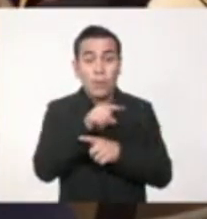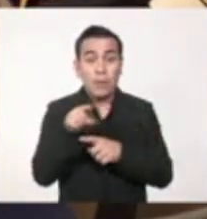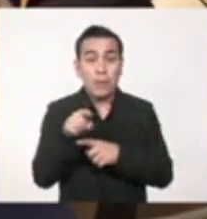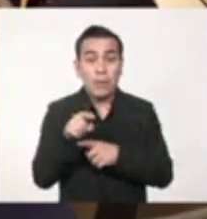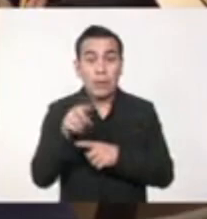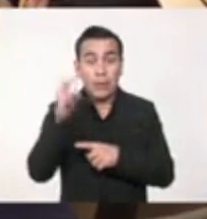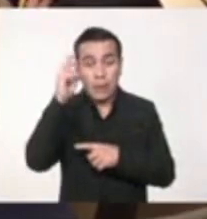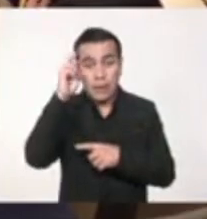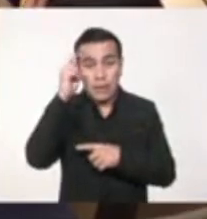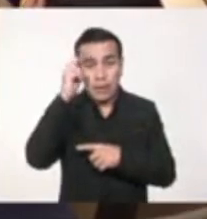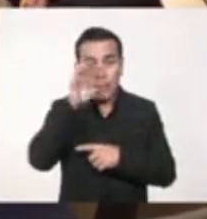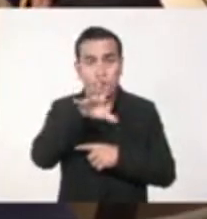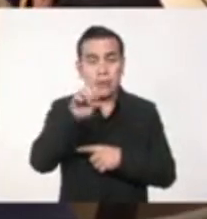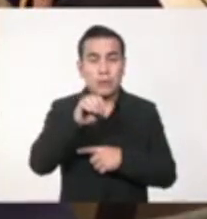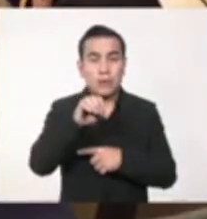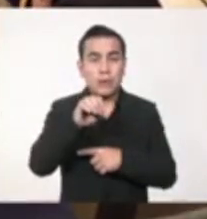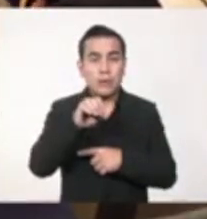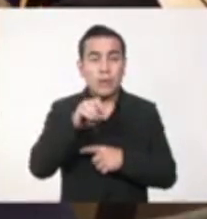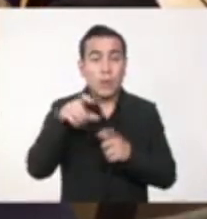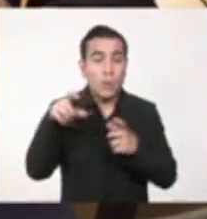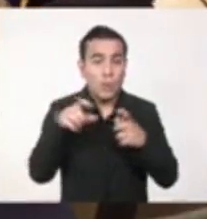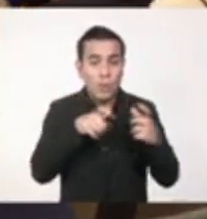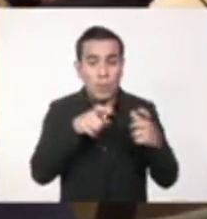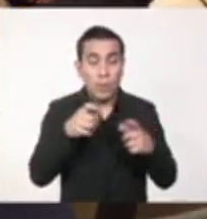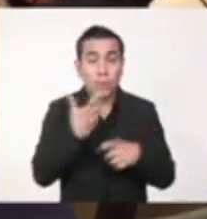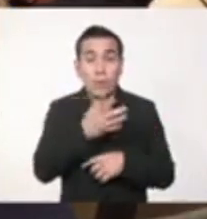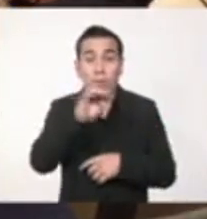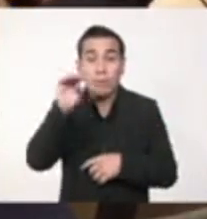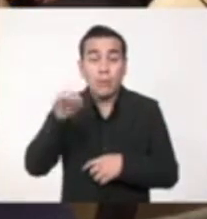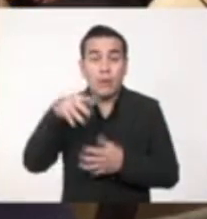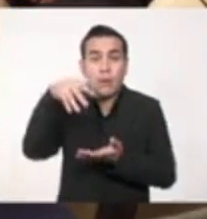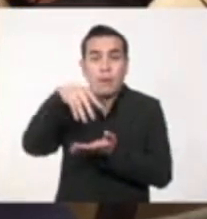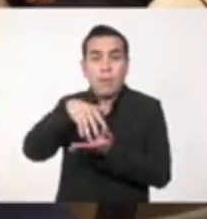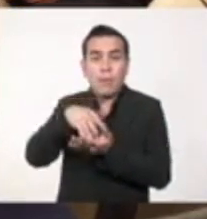people of fifty years older than the percentage of the population that is fifty years old, we are going to adjust it,